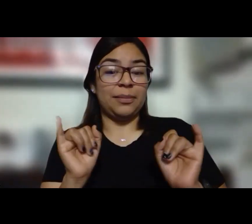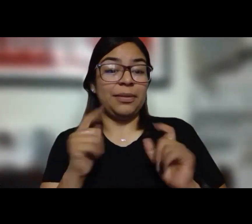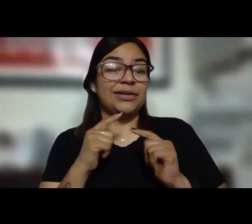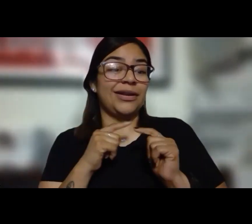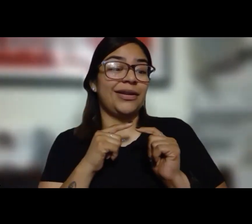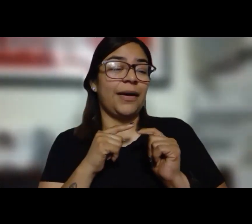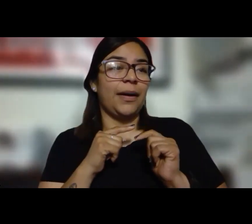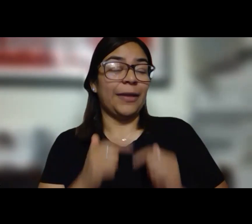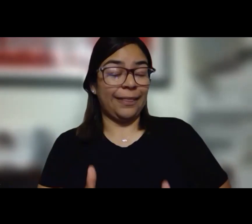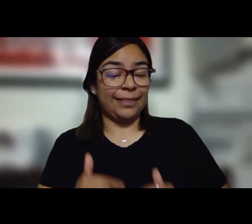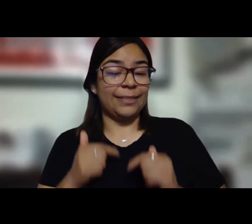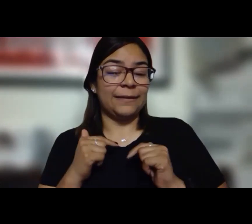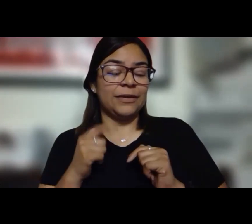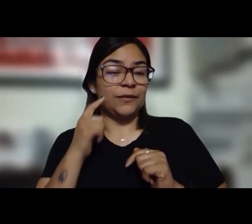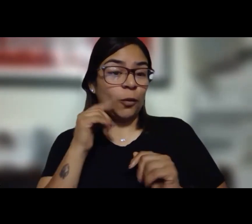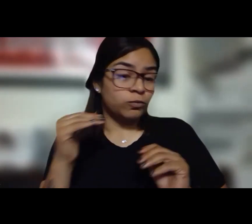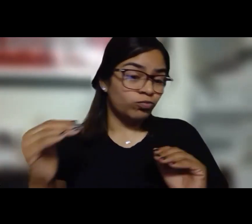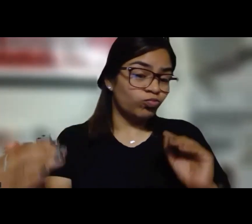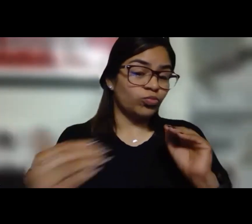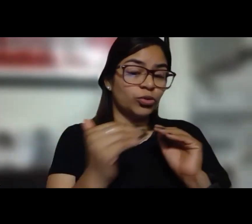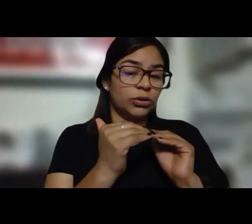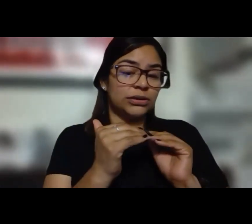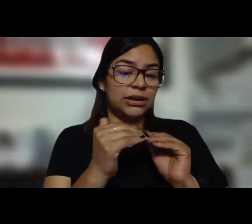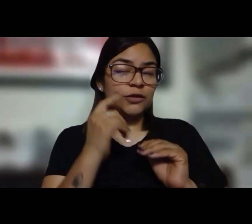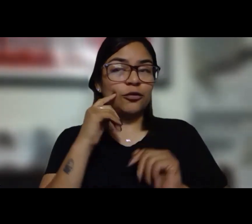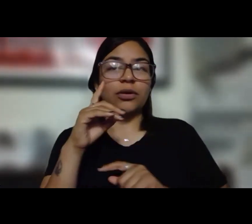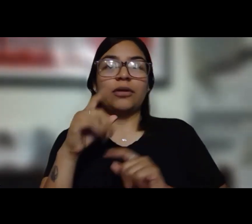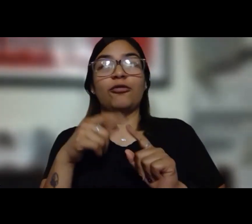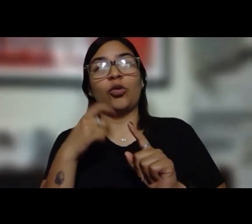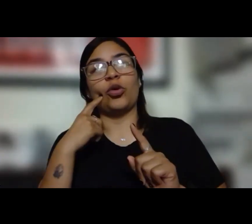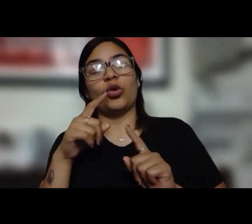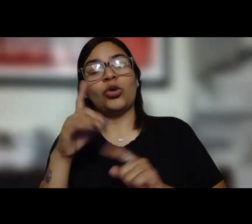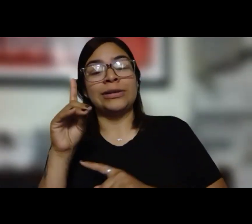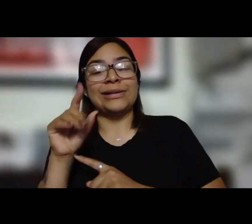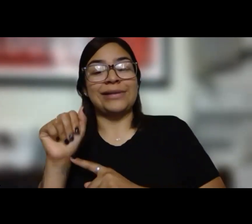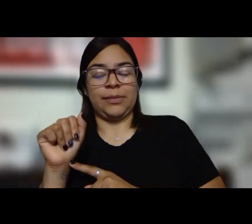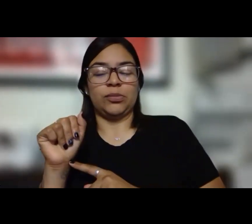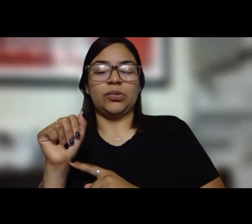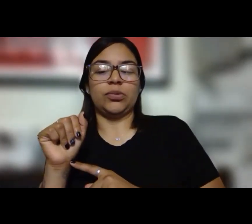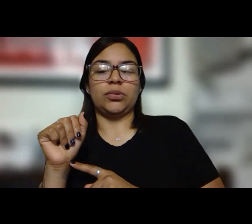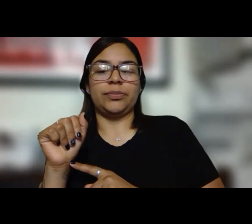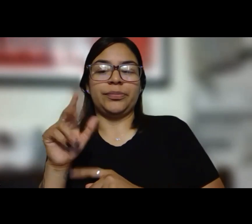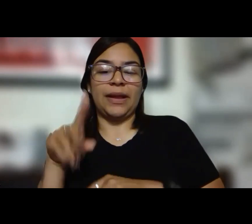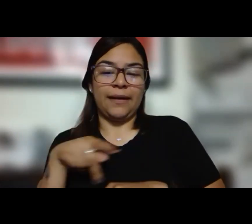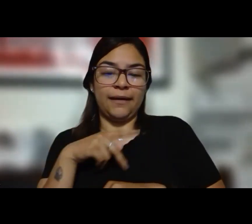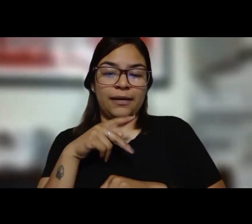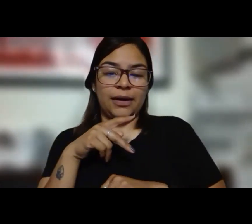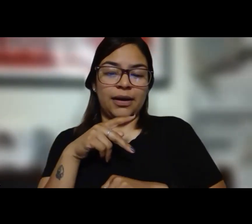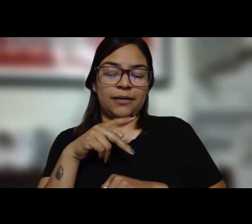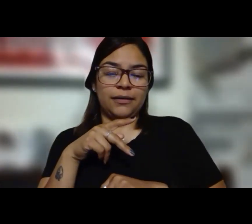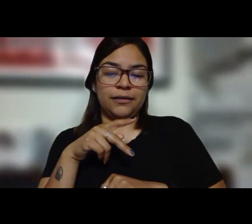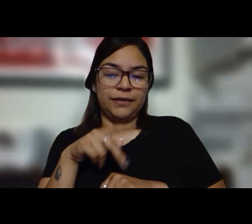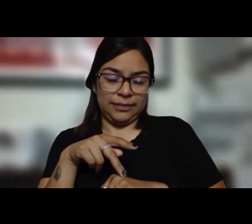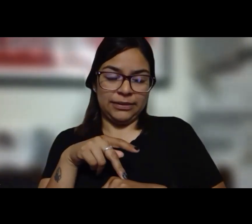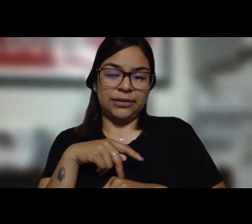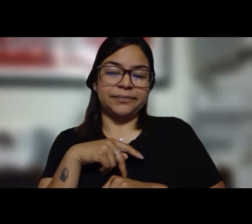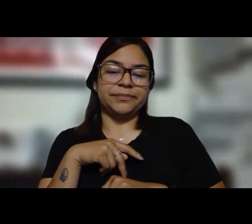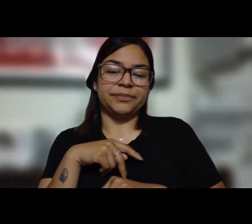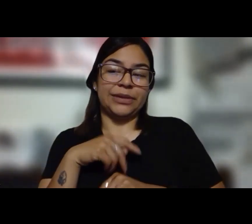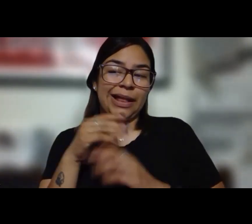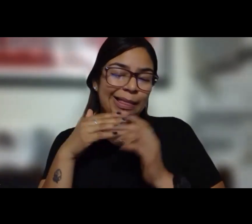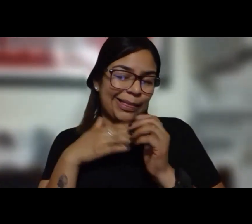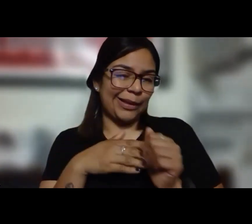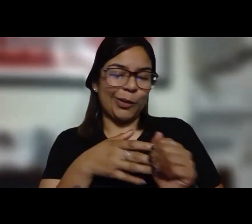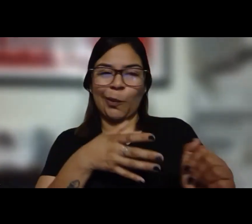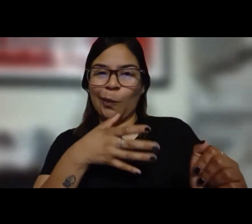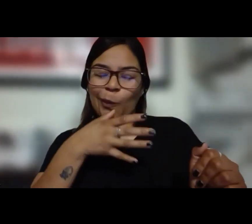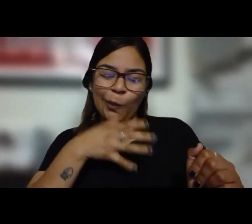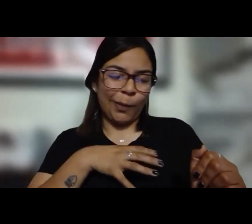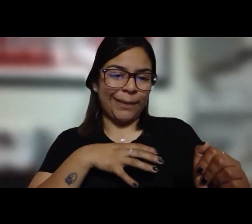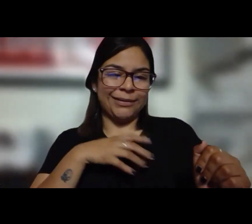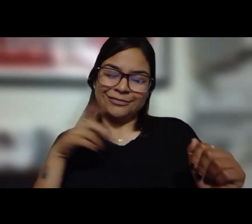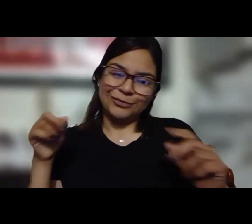disability Justice as a disabled uh uh Filipina um uh leader woman uh coming into independent living